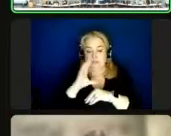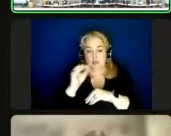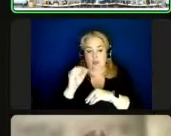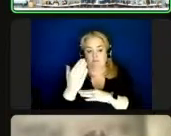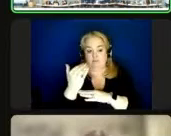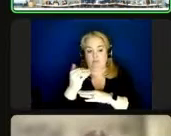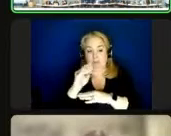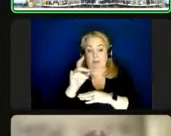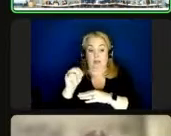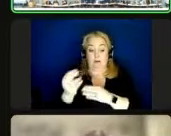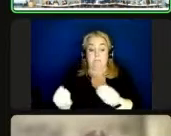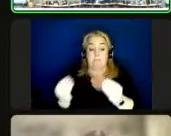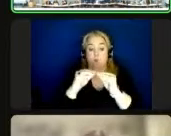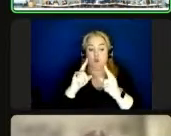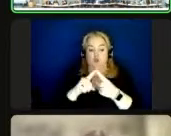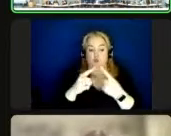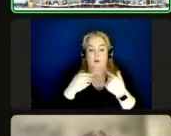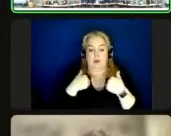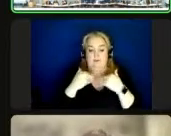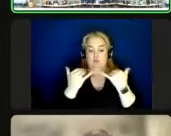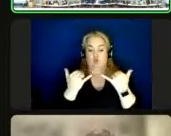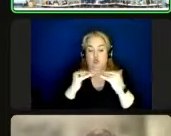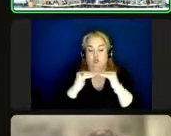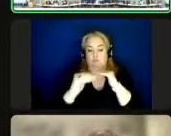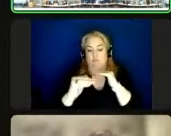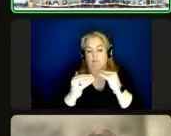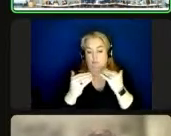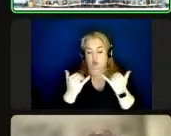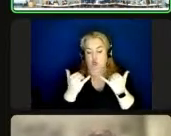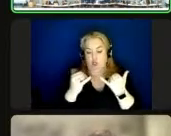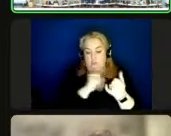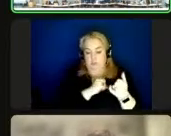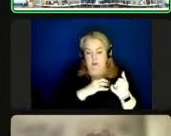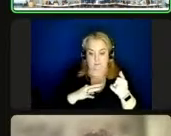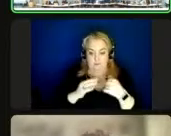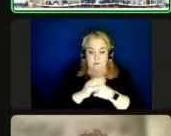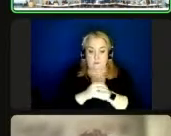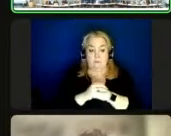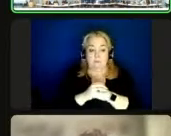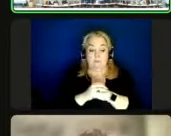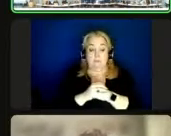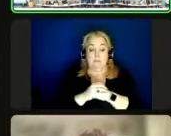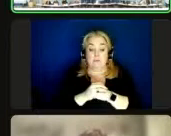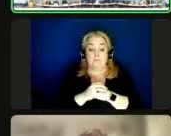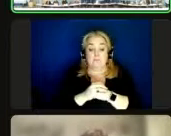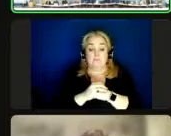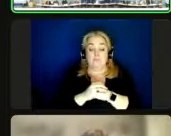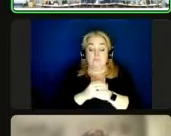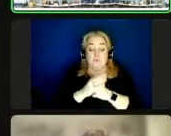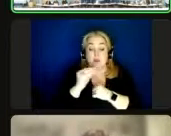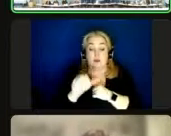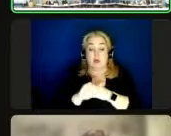PROPERTY TAXES, SPIN CITY